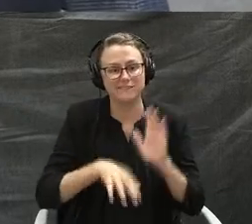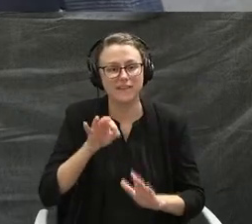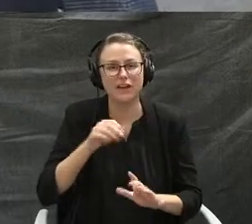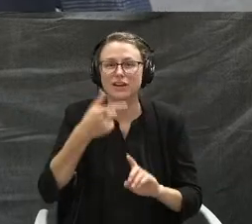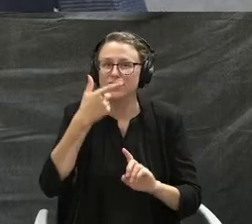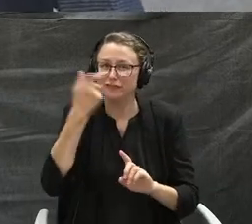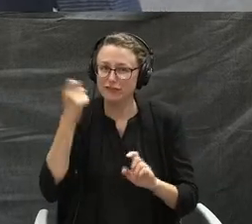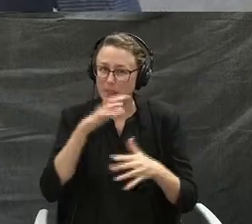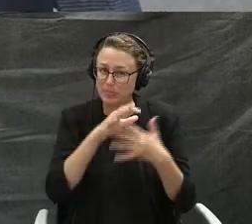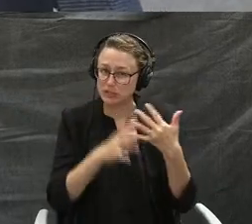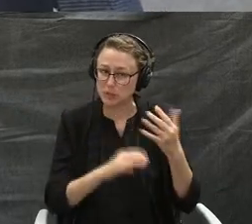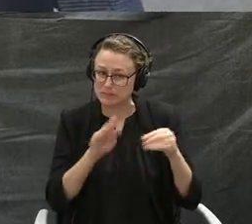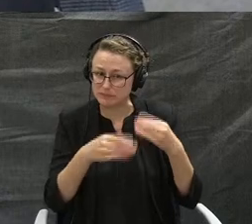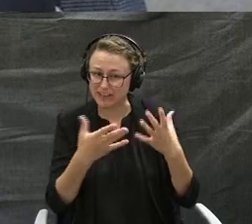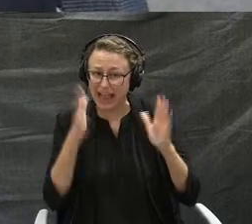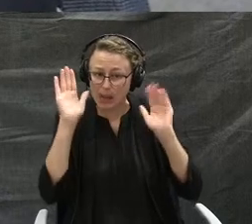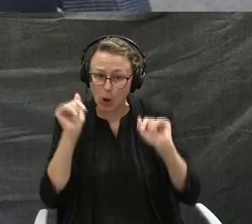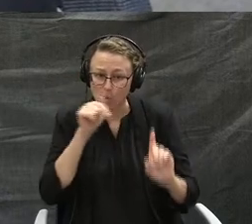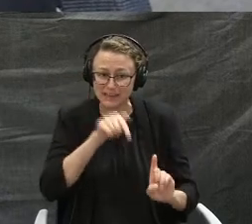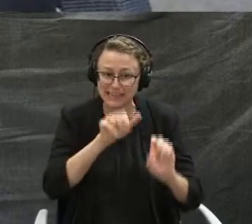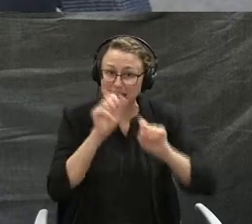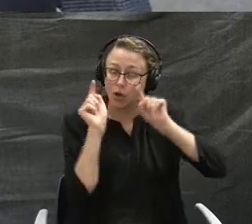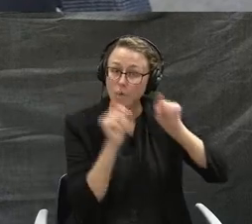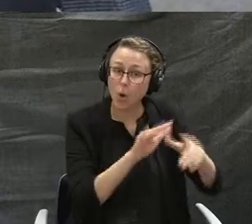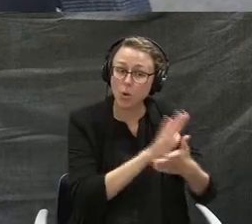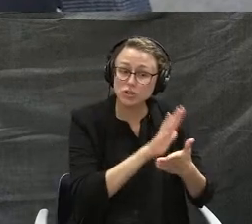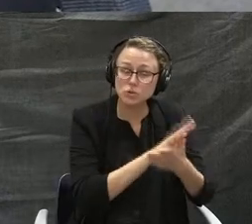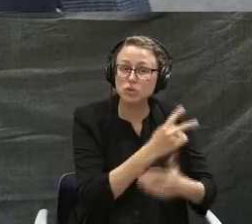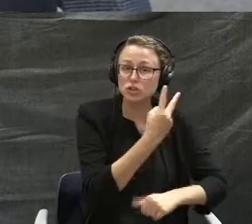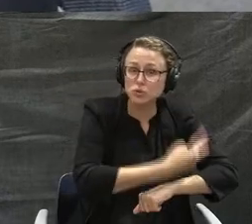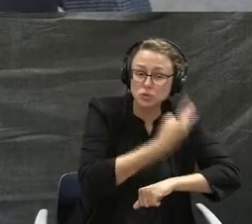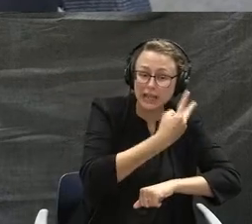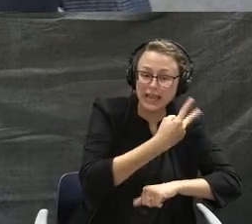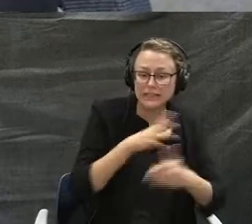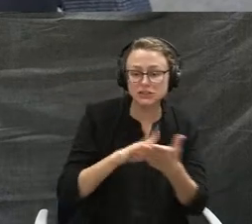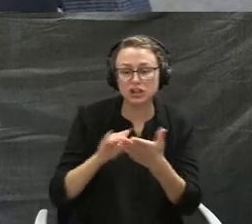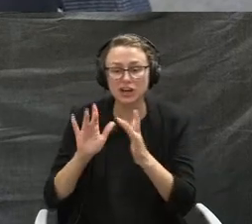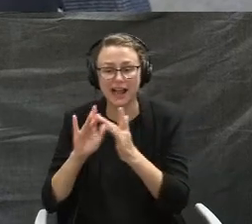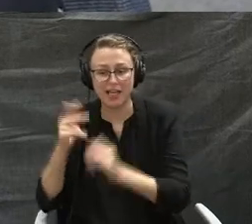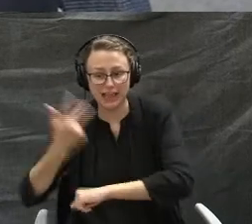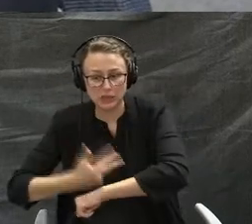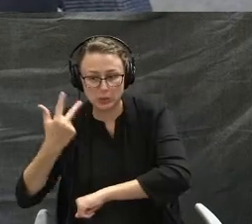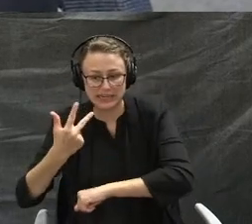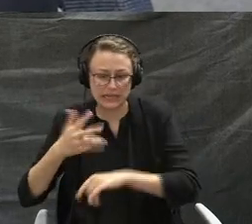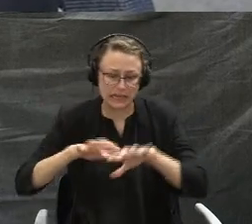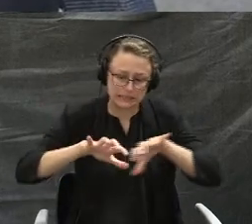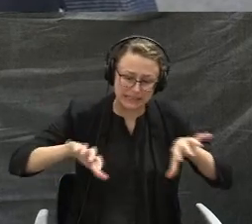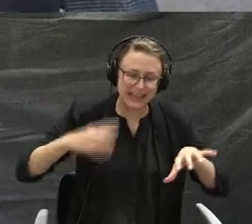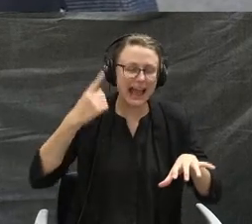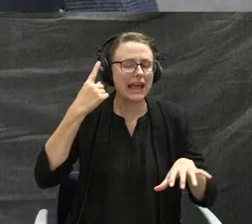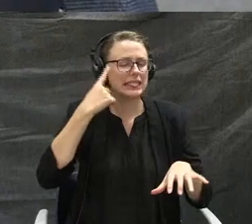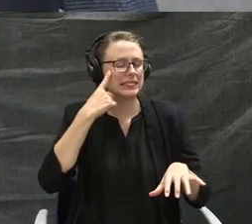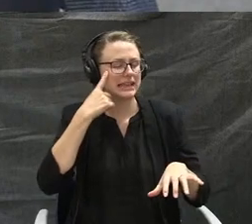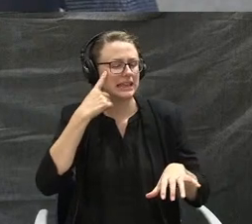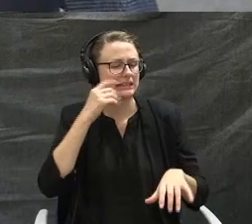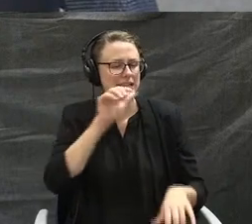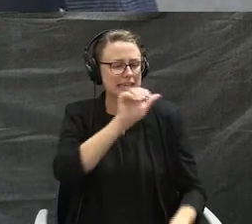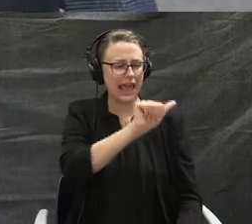be at school two days per week and learning online three days. I think this is the hybrid, a 5050 plan, not the one to nine